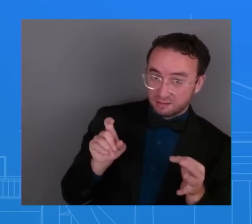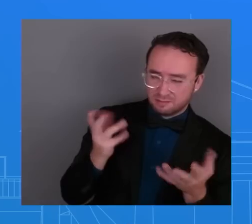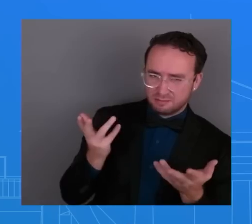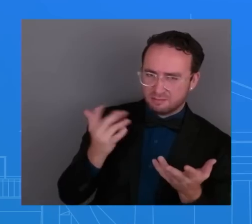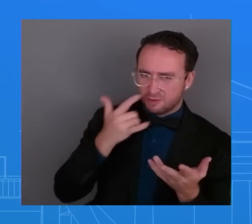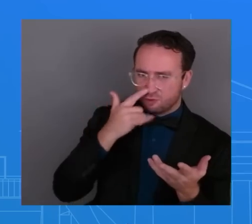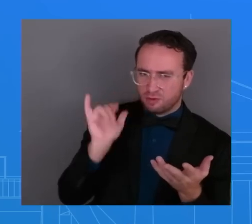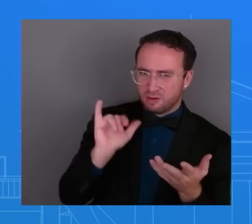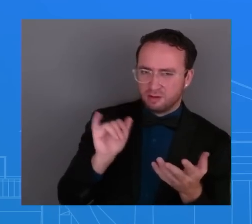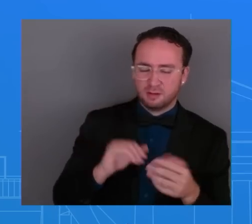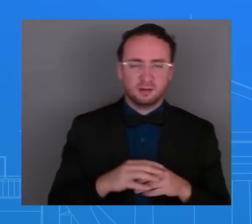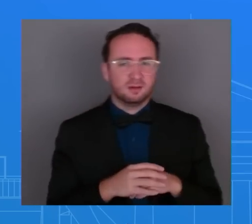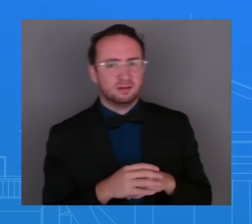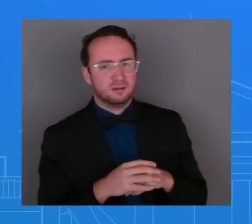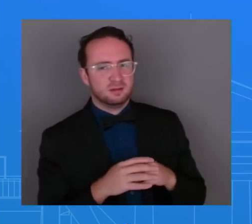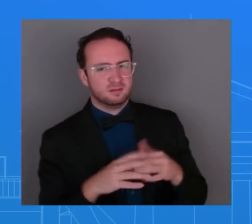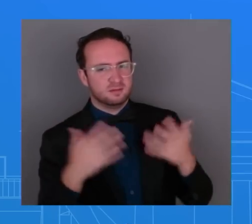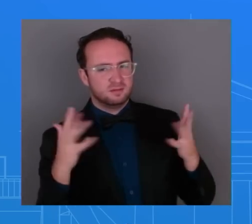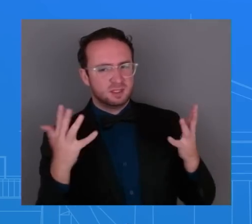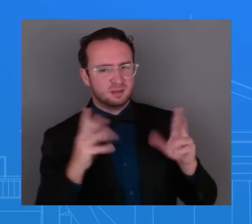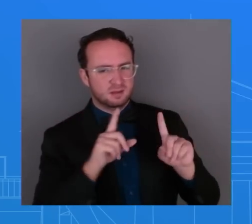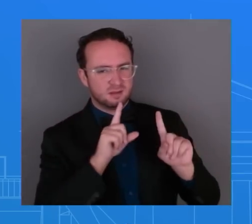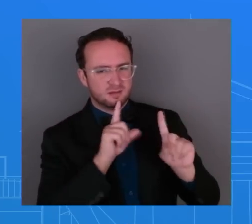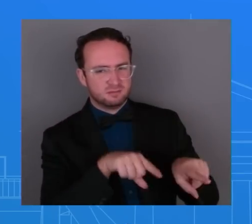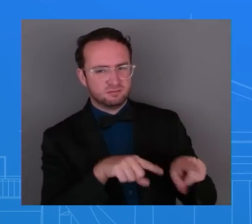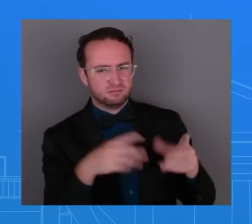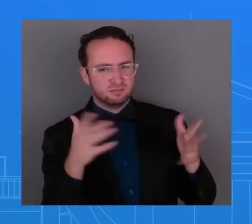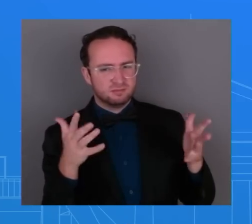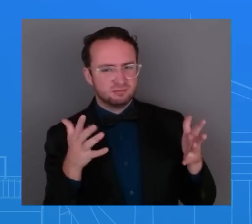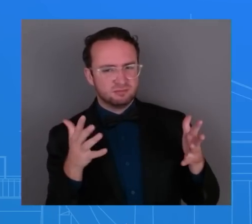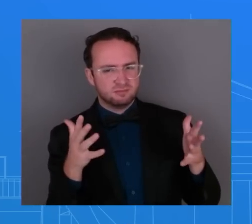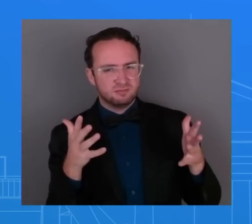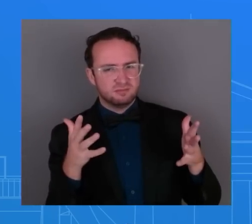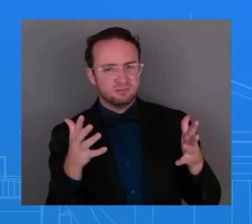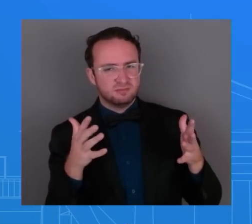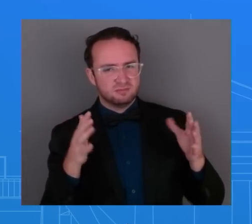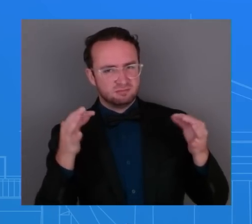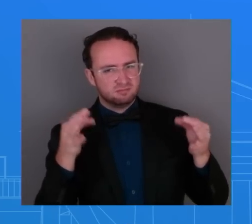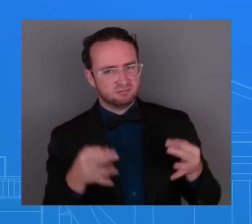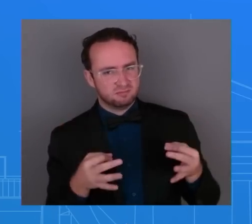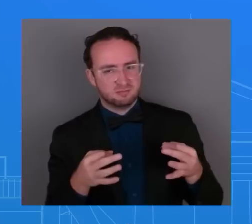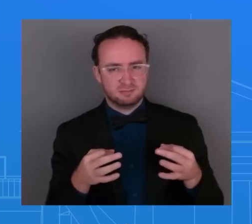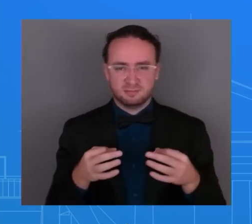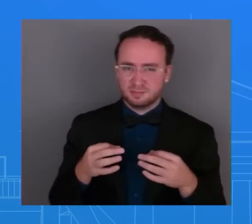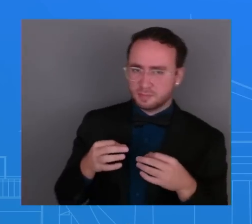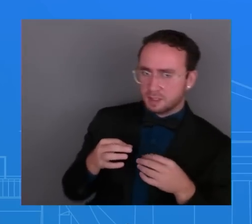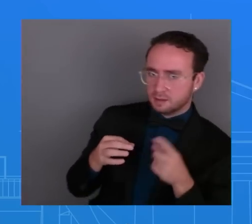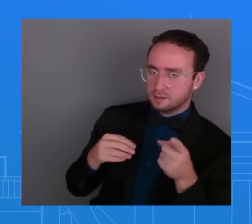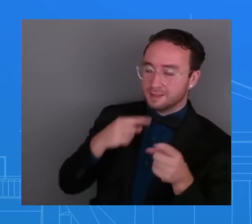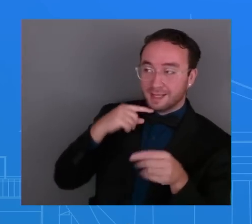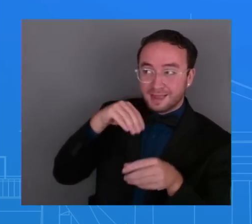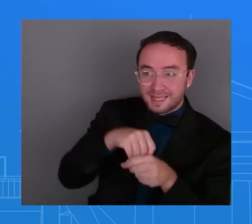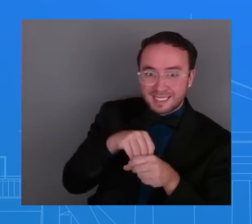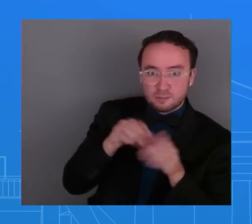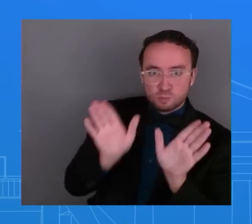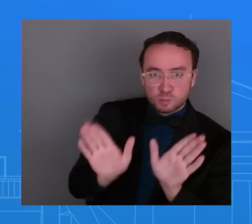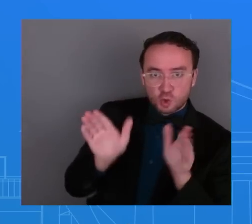The Press: She said that she was in the room, previously. Ms. Jean-Pierre: But you -- didn't you also said she was in support? The Press: No, I'm asking you if the president believes